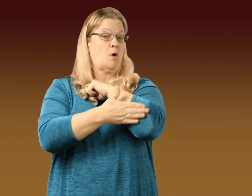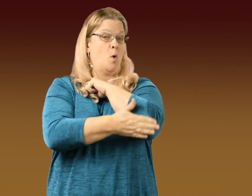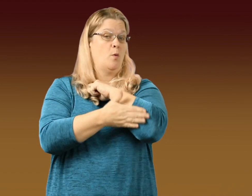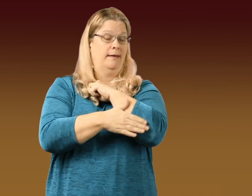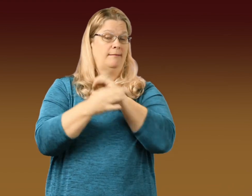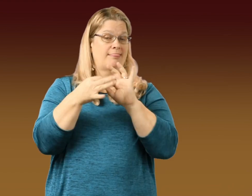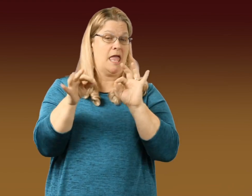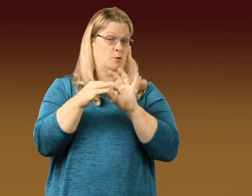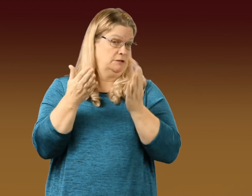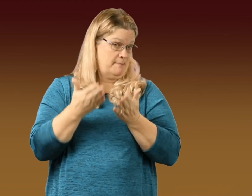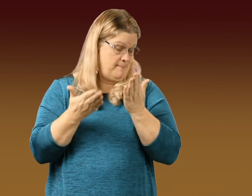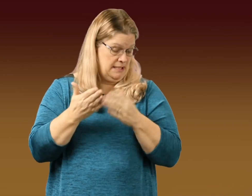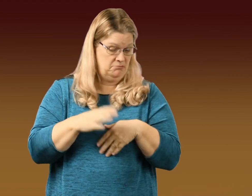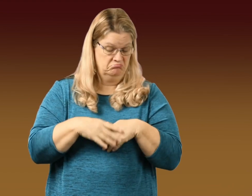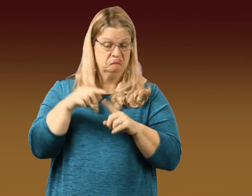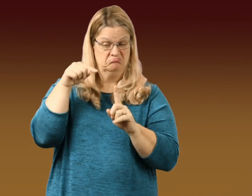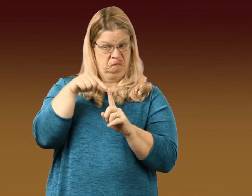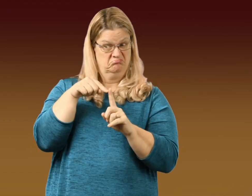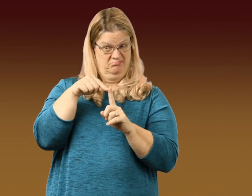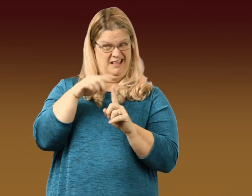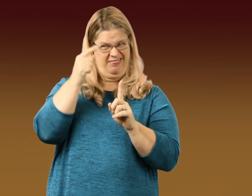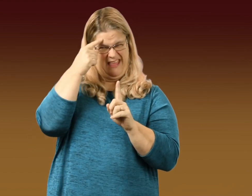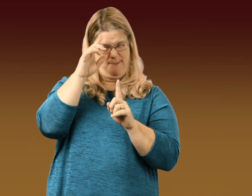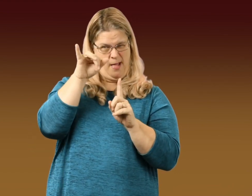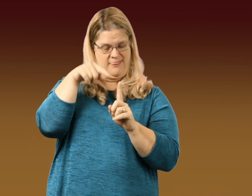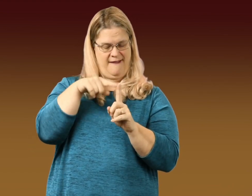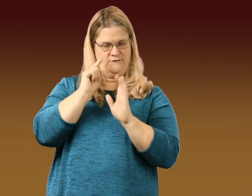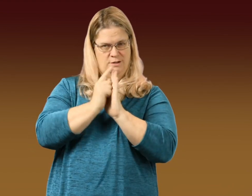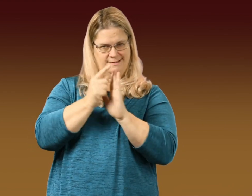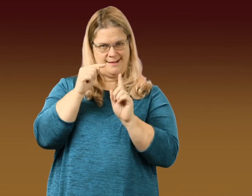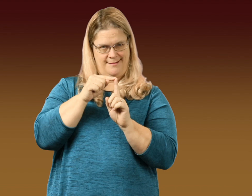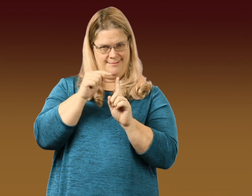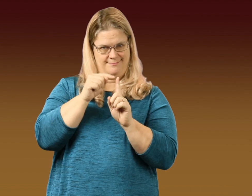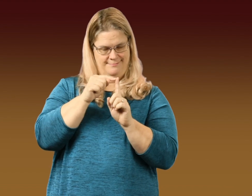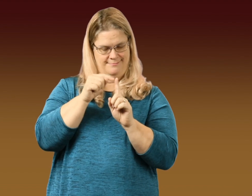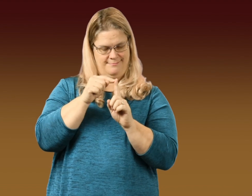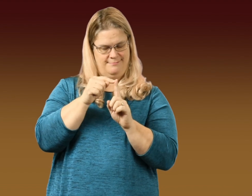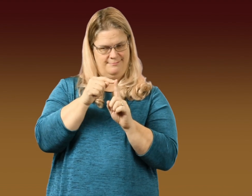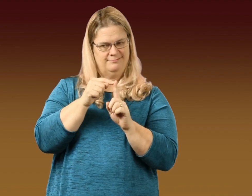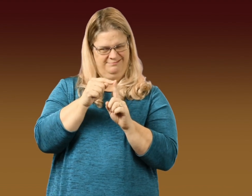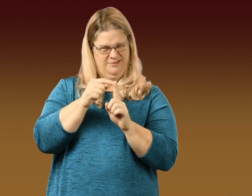Or perhaps someone from a foreign country may be using another language. So think about that for a second.